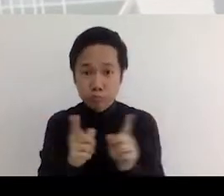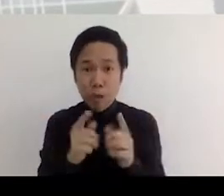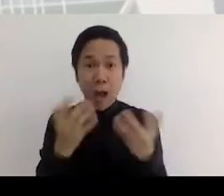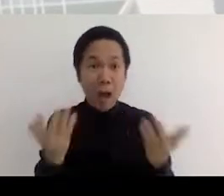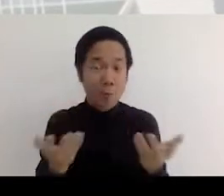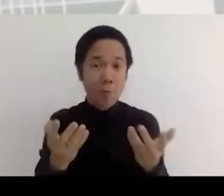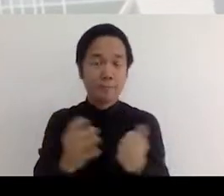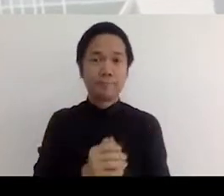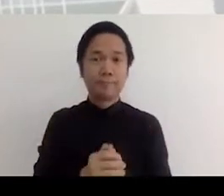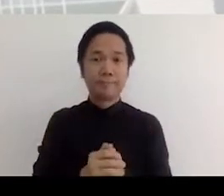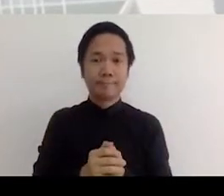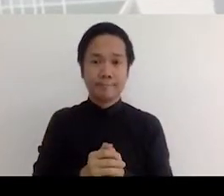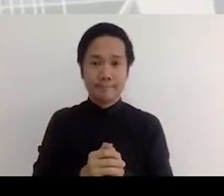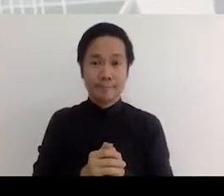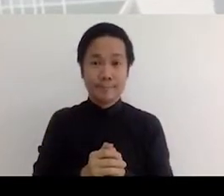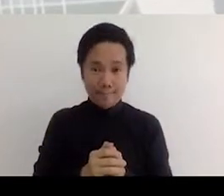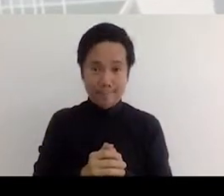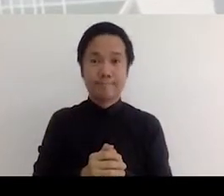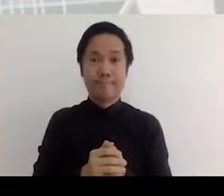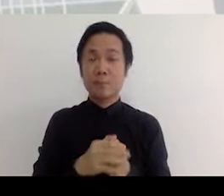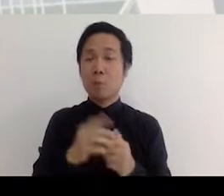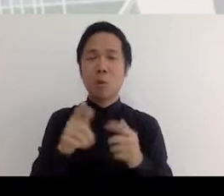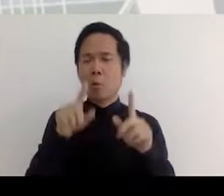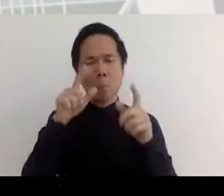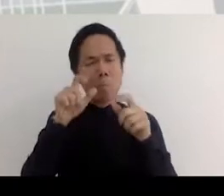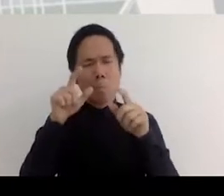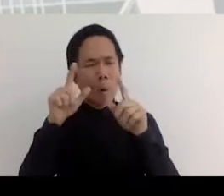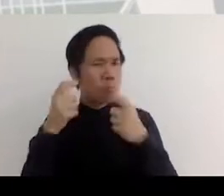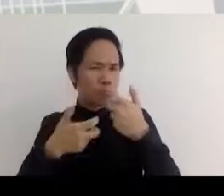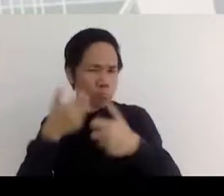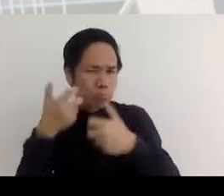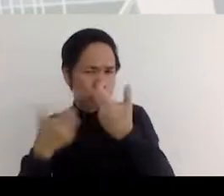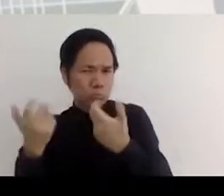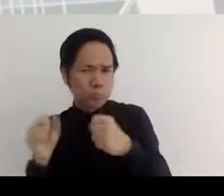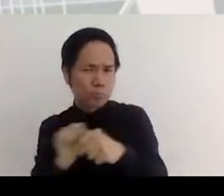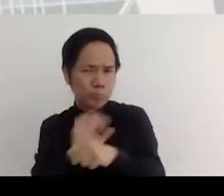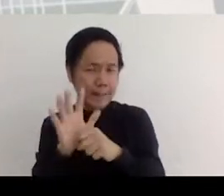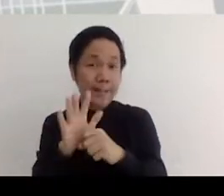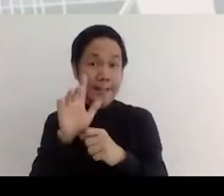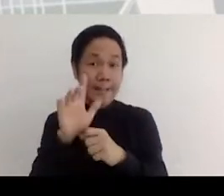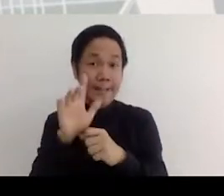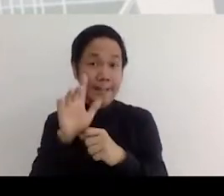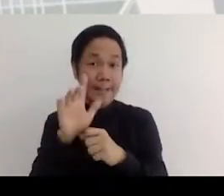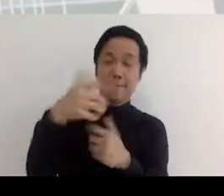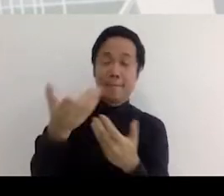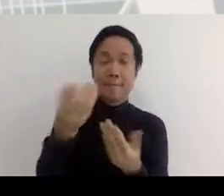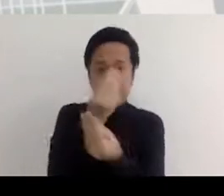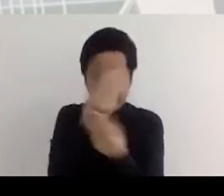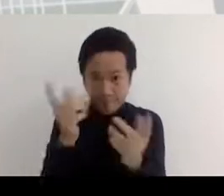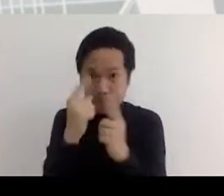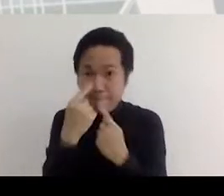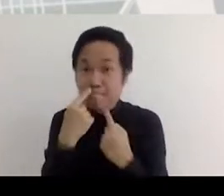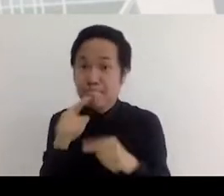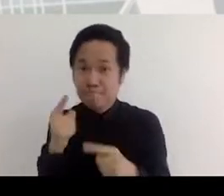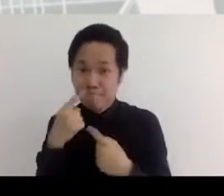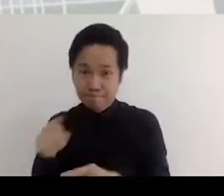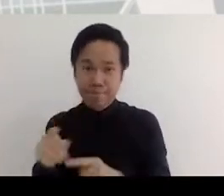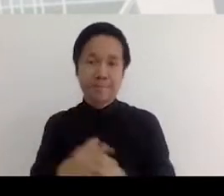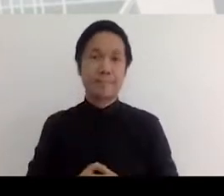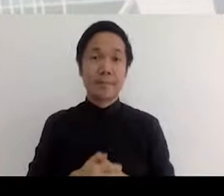can still make technology a part of the solution and we will definitely go to Kawamori San for some insights there.